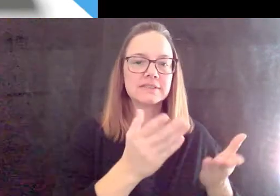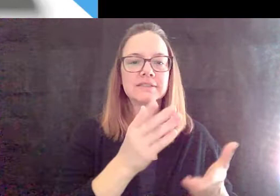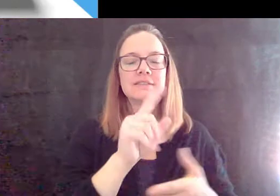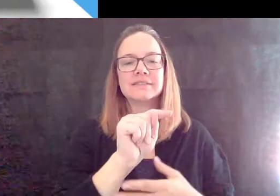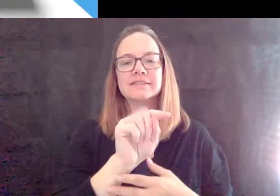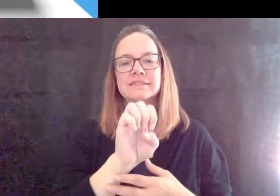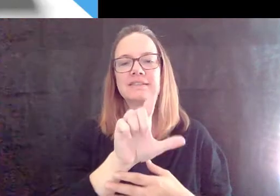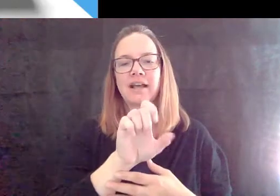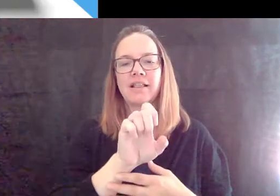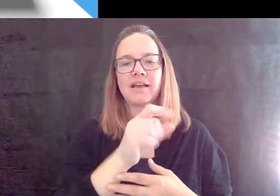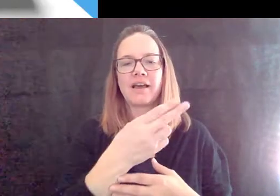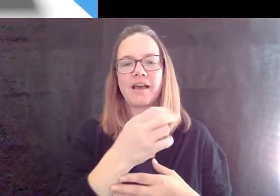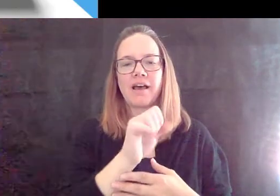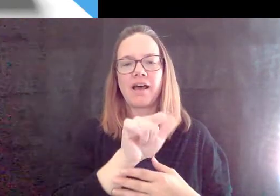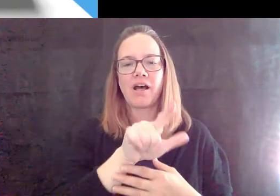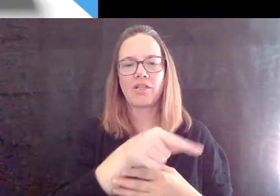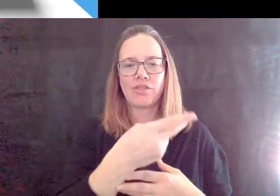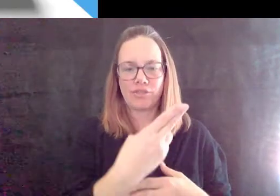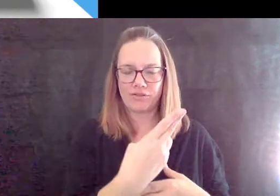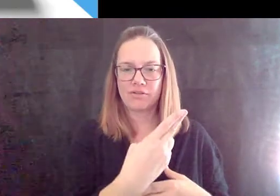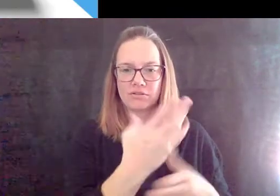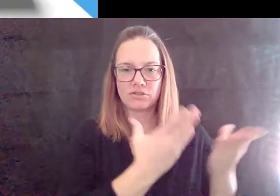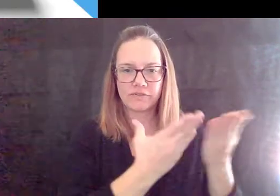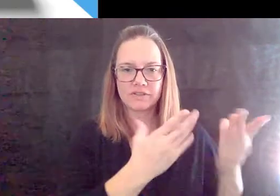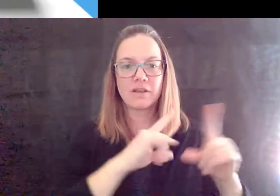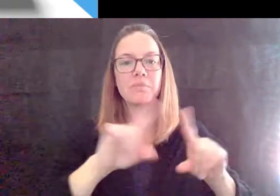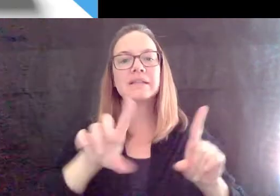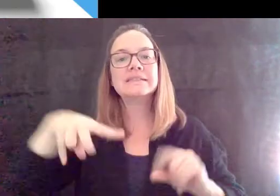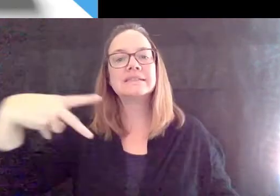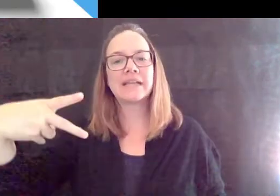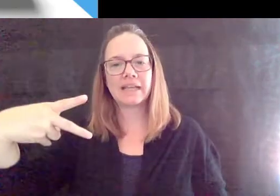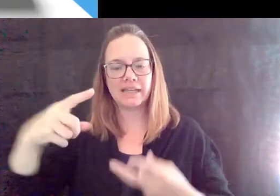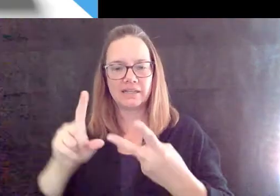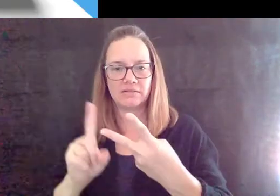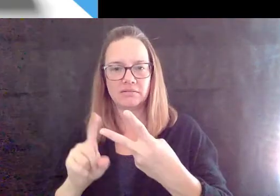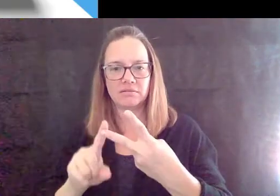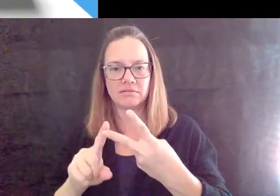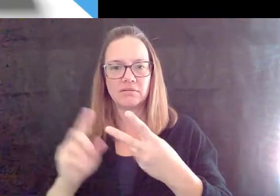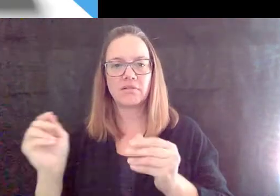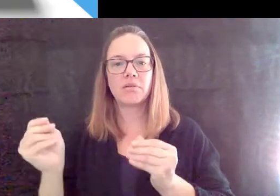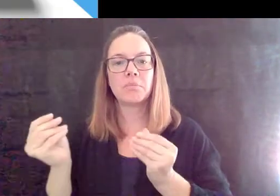But a second one is a platform that